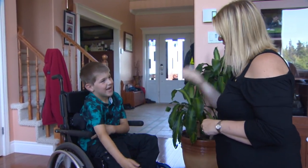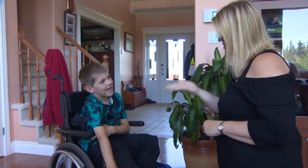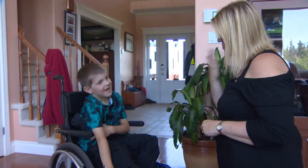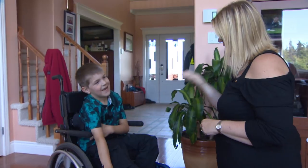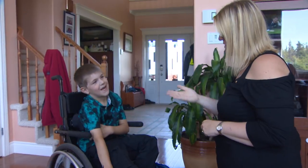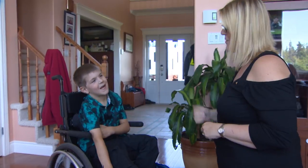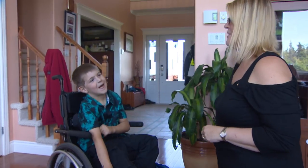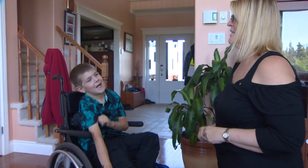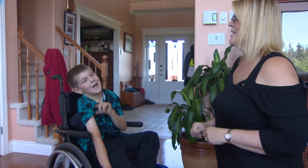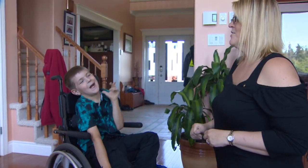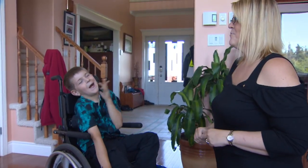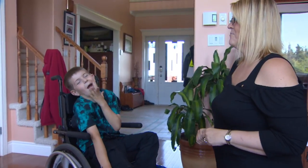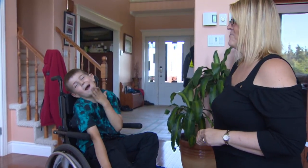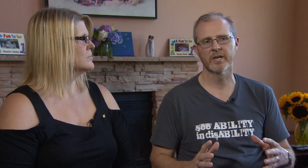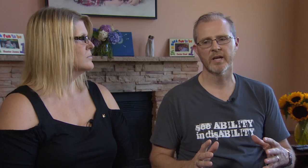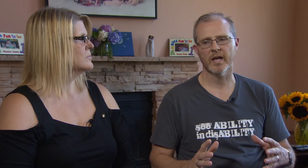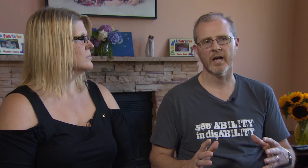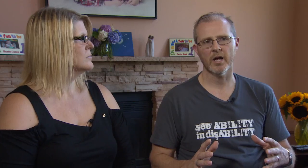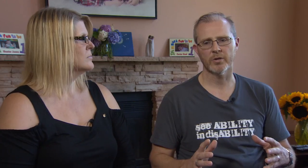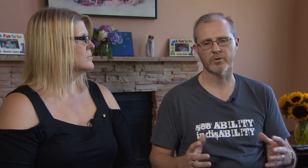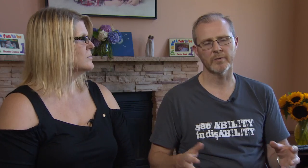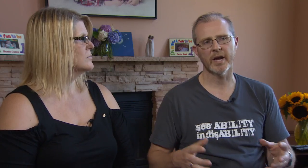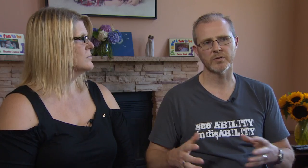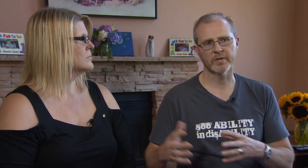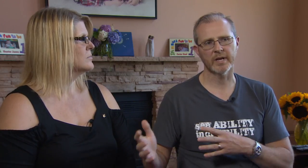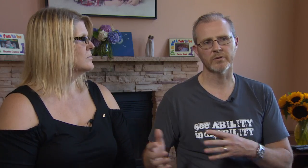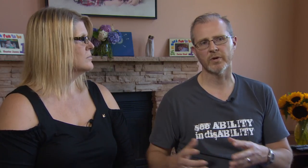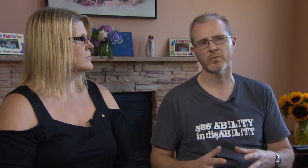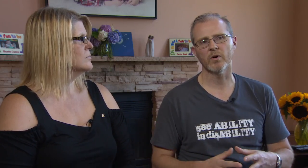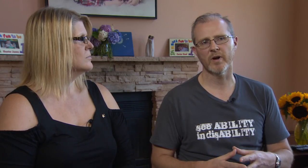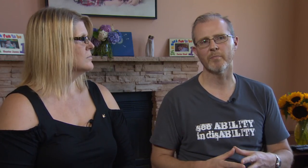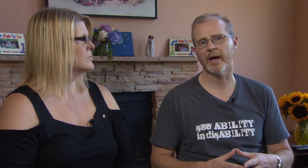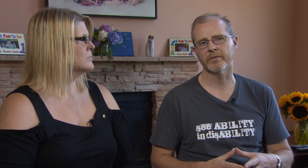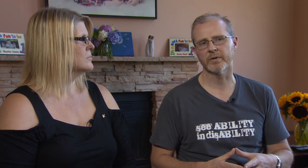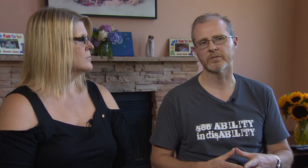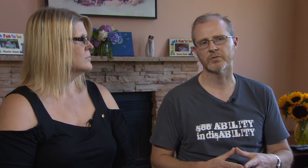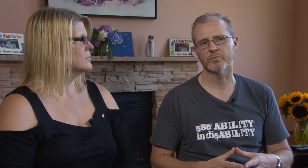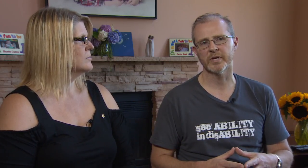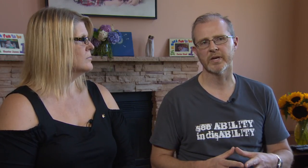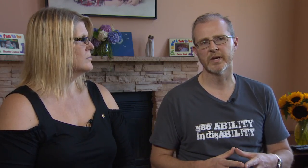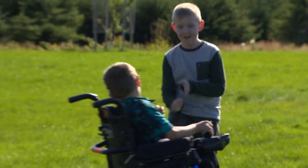and they were never taught English ever, you can imagine when they got the Grade 12 how bad their English would be.